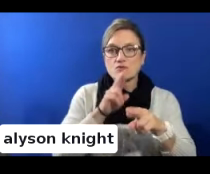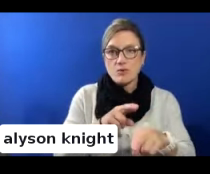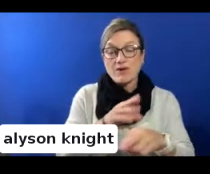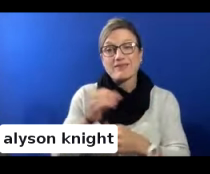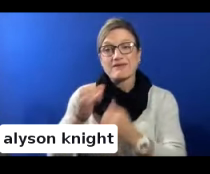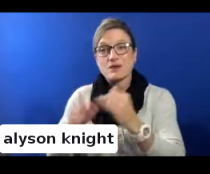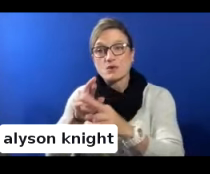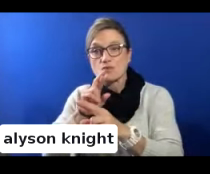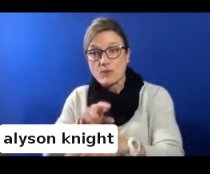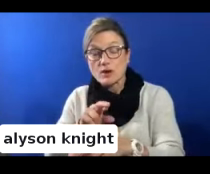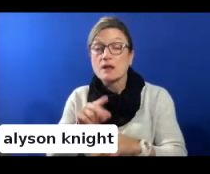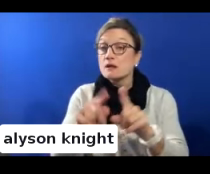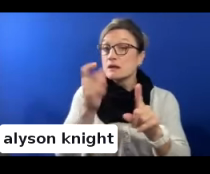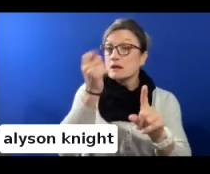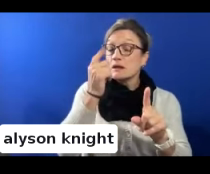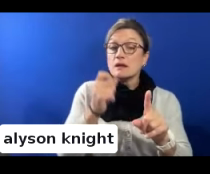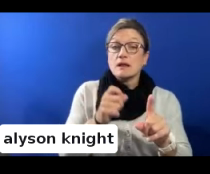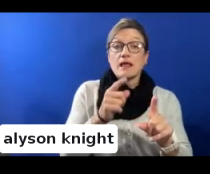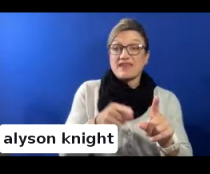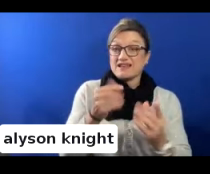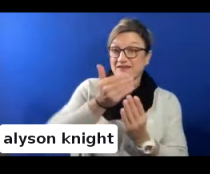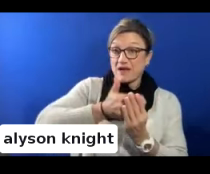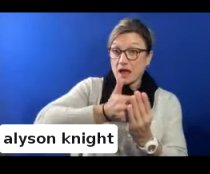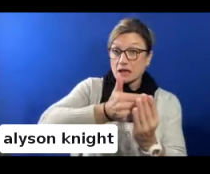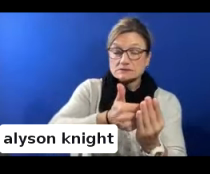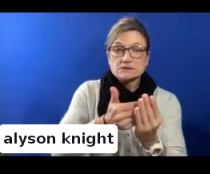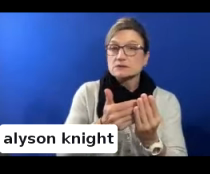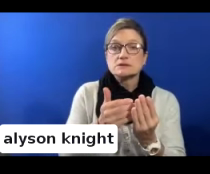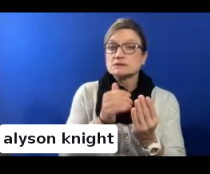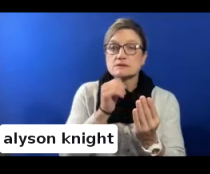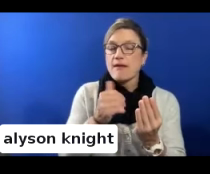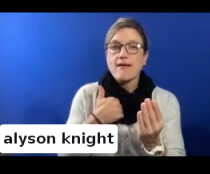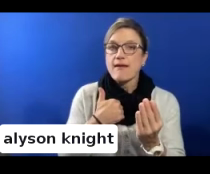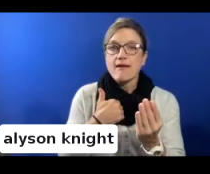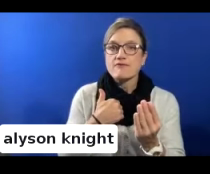The issue was that these files did not contain the pre-approved budget,